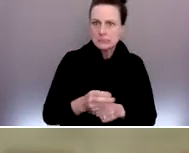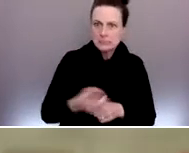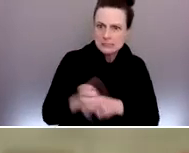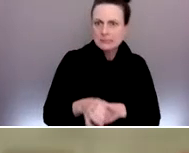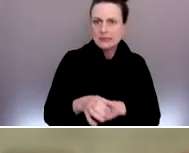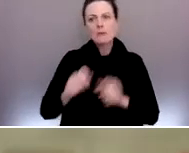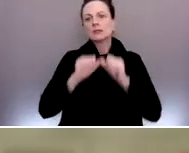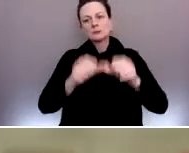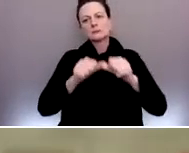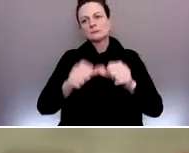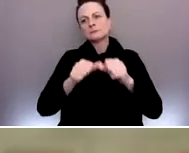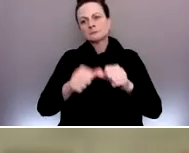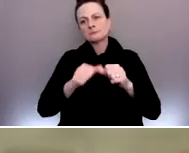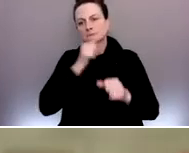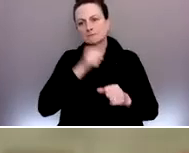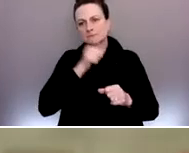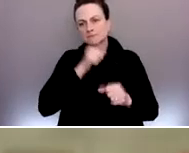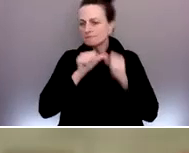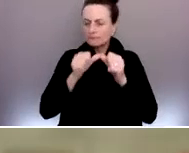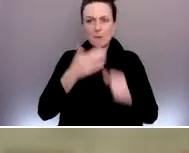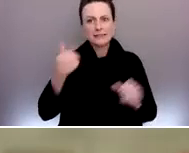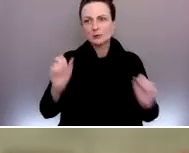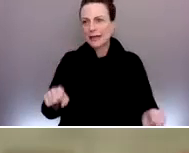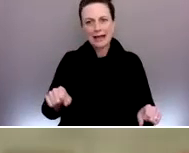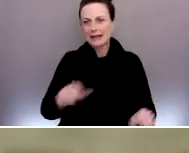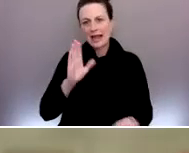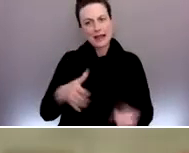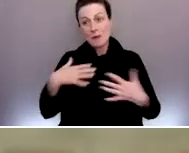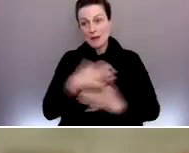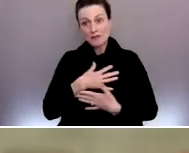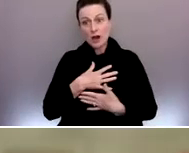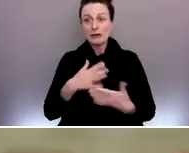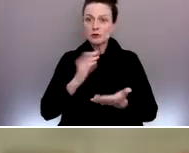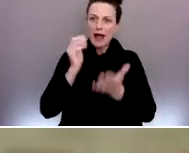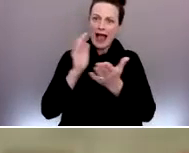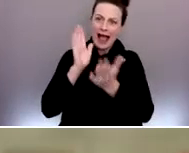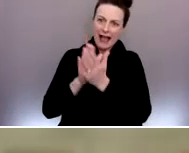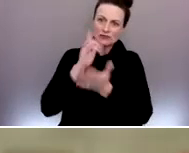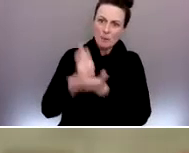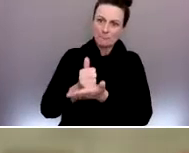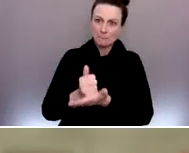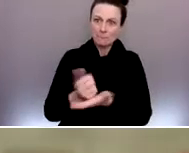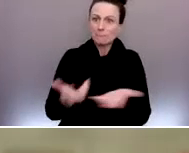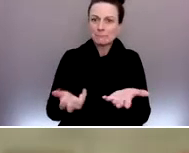forward, as best as one can. Never be afraid to ask for assistance, there is no shame in that.